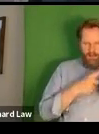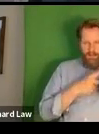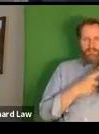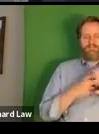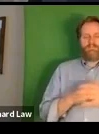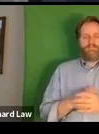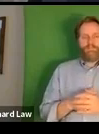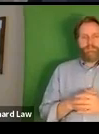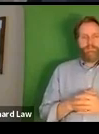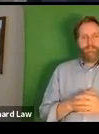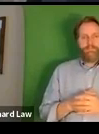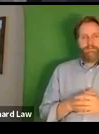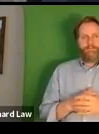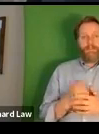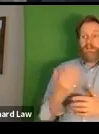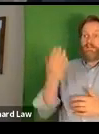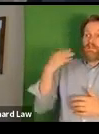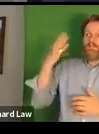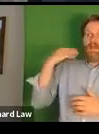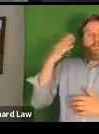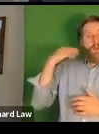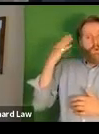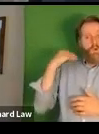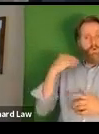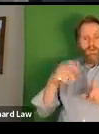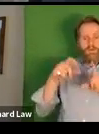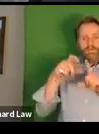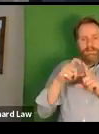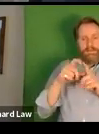government department - it was the DWP actually - who were trying to shut down